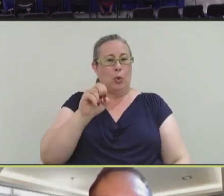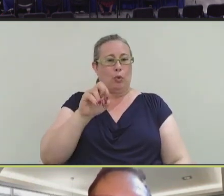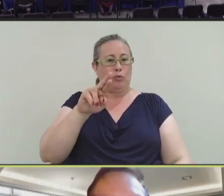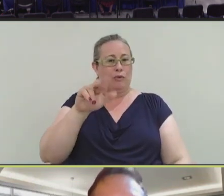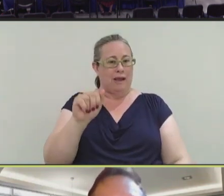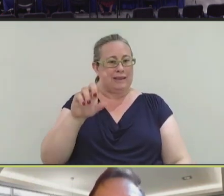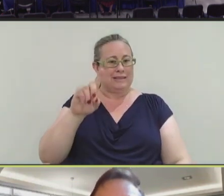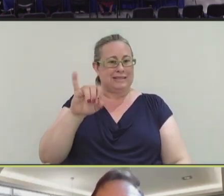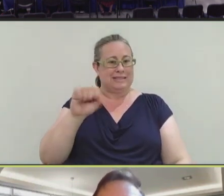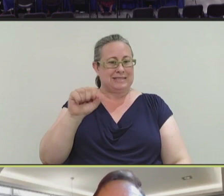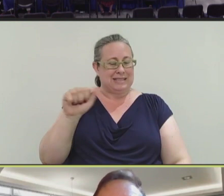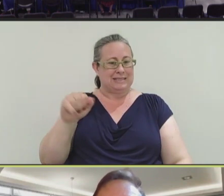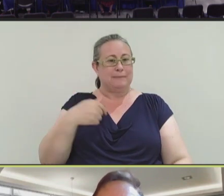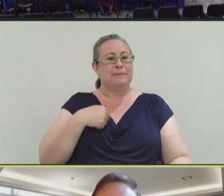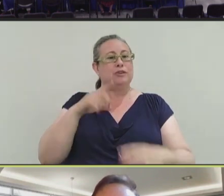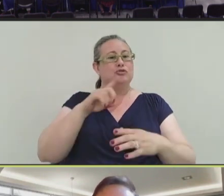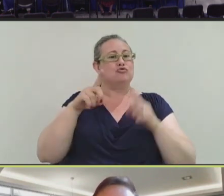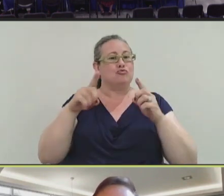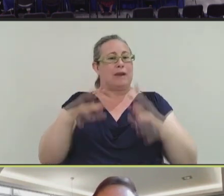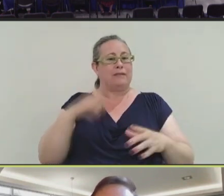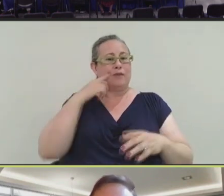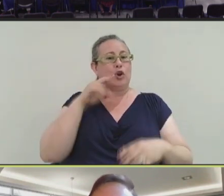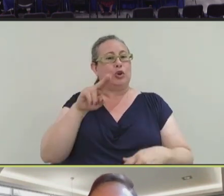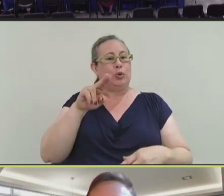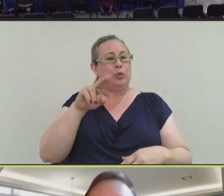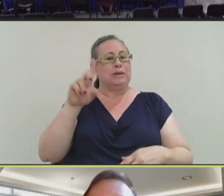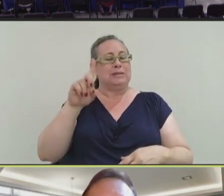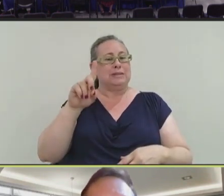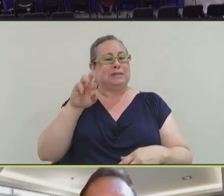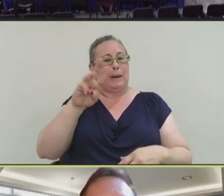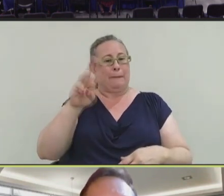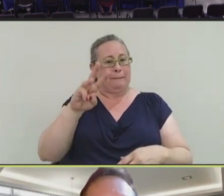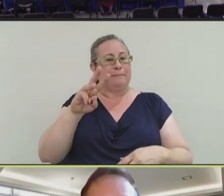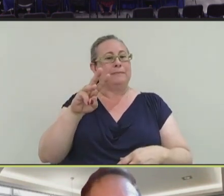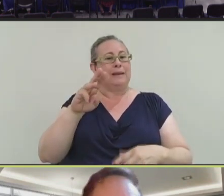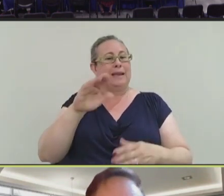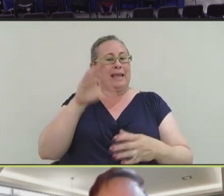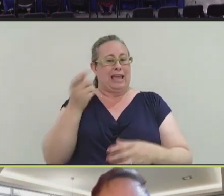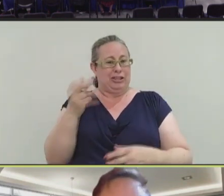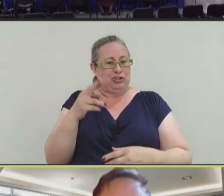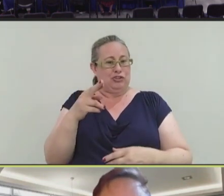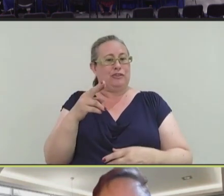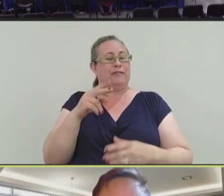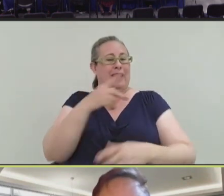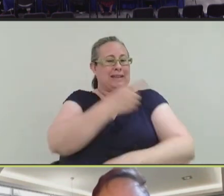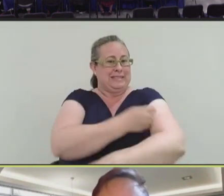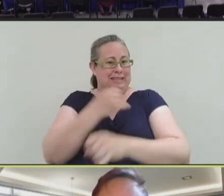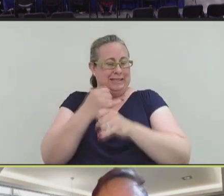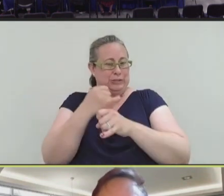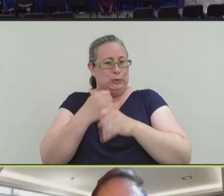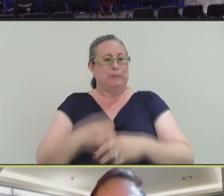roles is Director of the UW Medicine Cancer Vaccine Institute. Next slide.